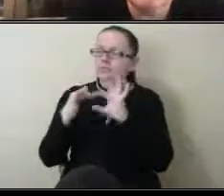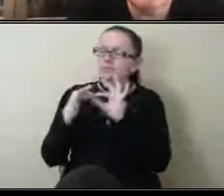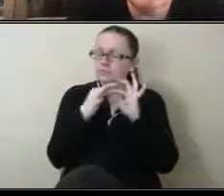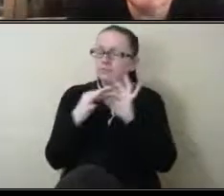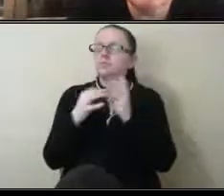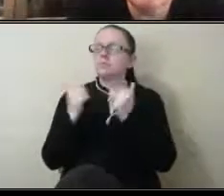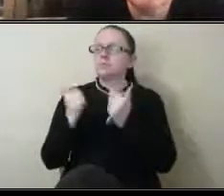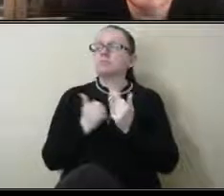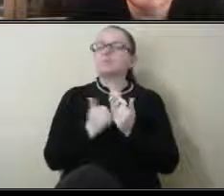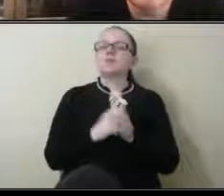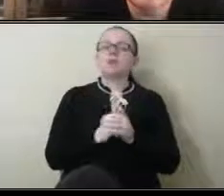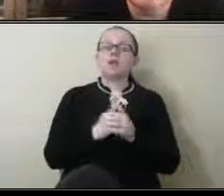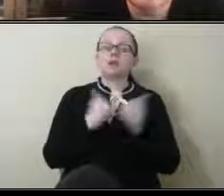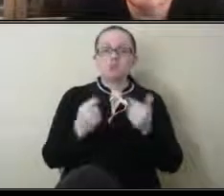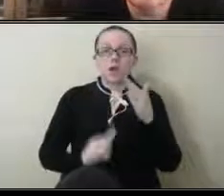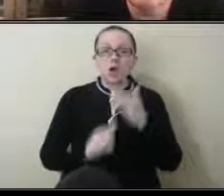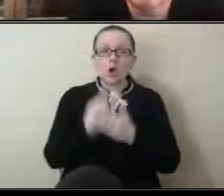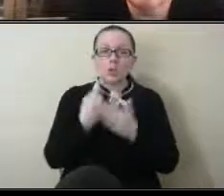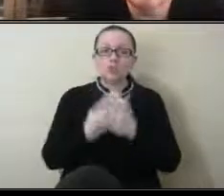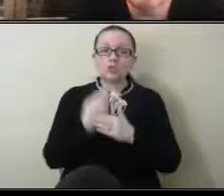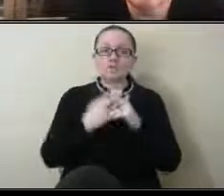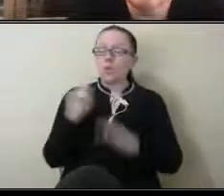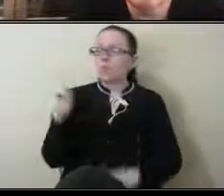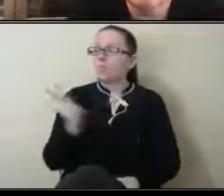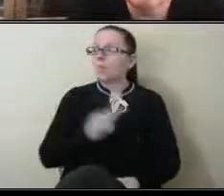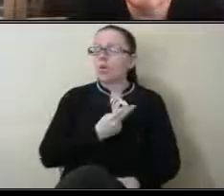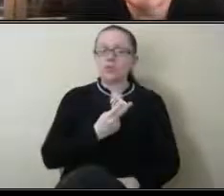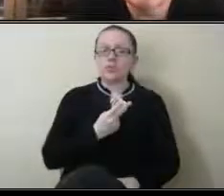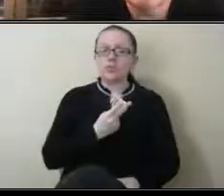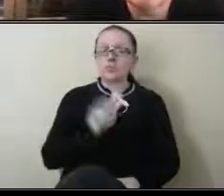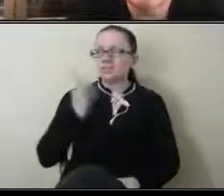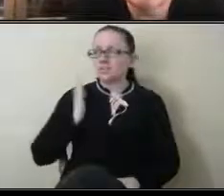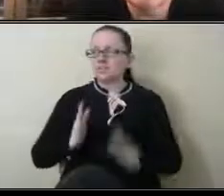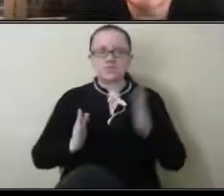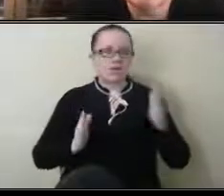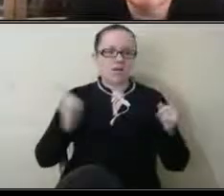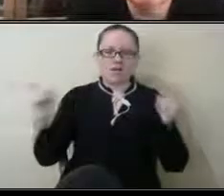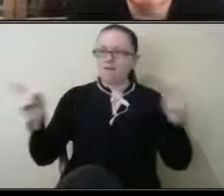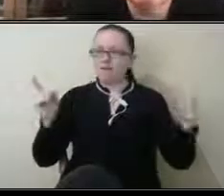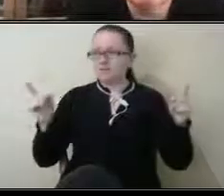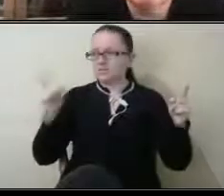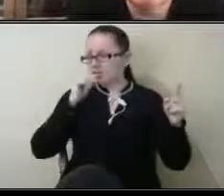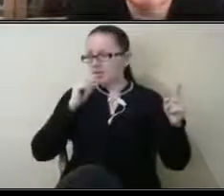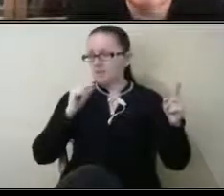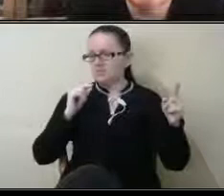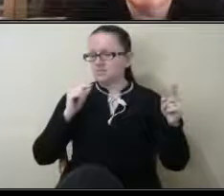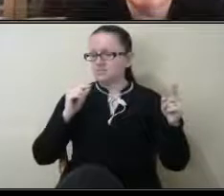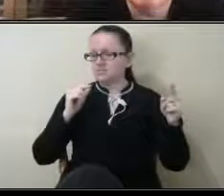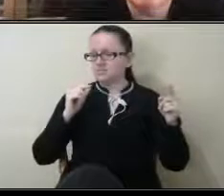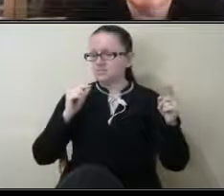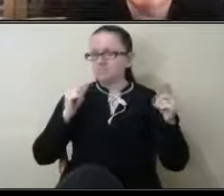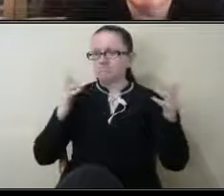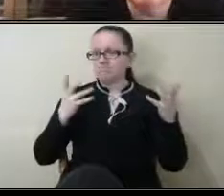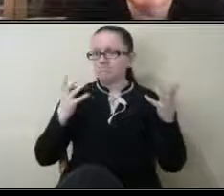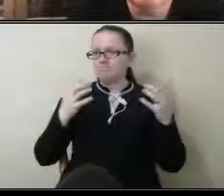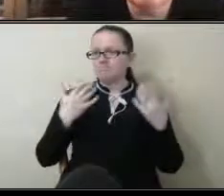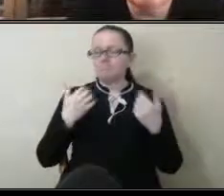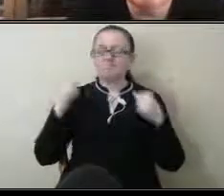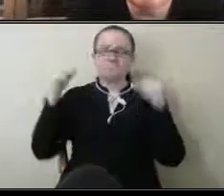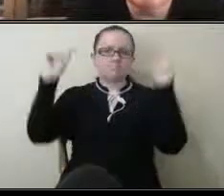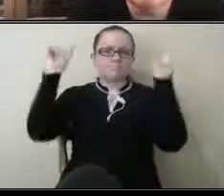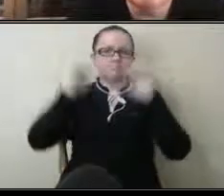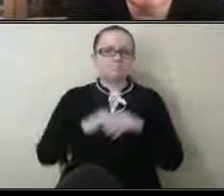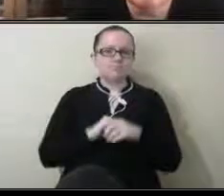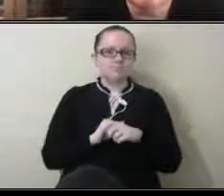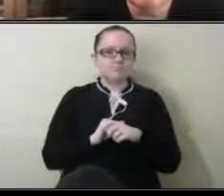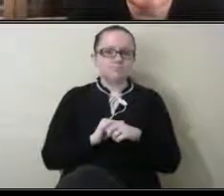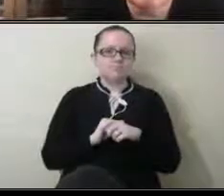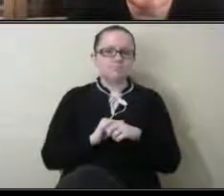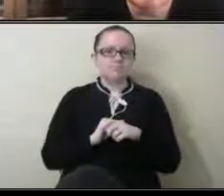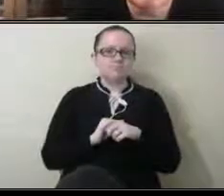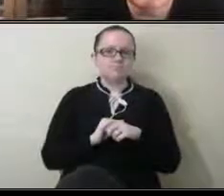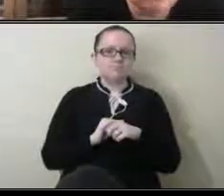a great opportunity for both um both sides of the coin to really flourish and um and uh have have